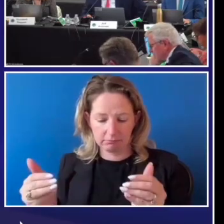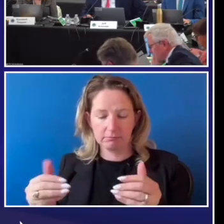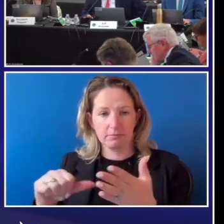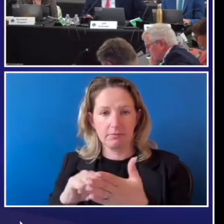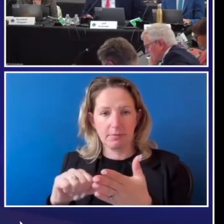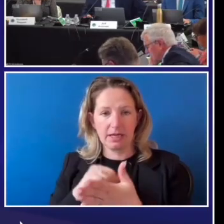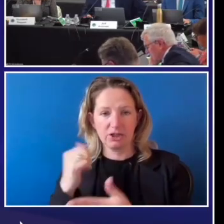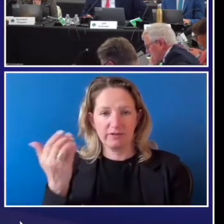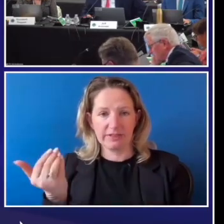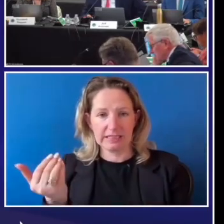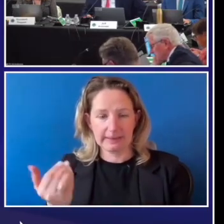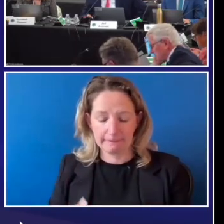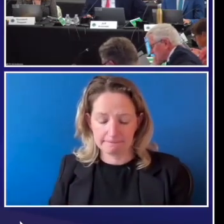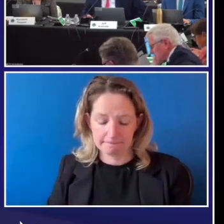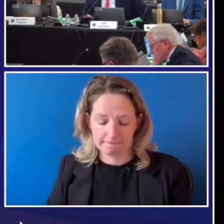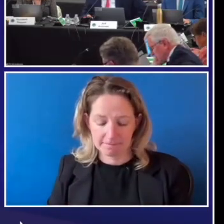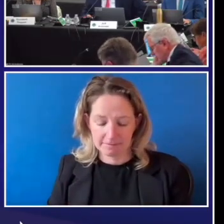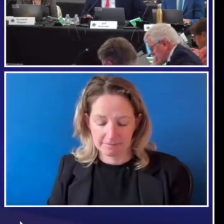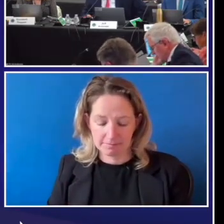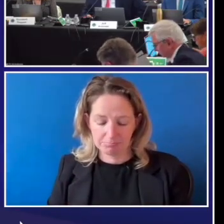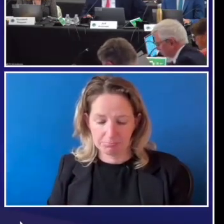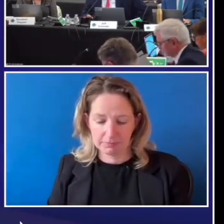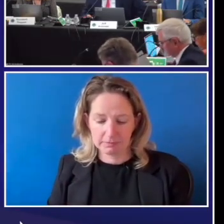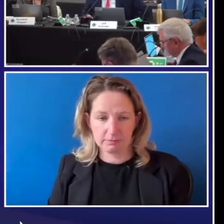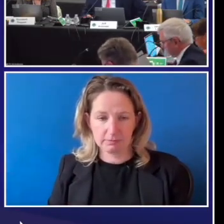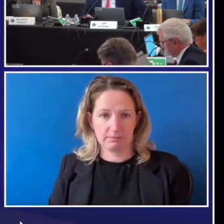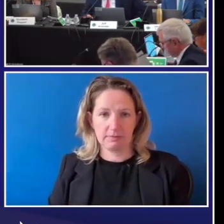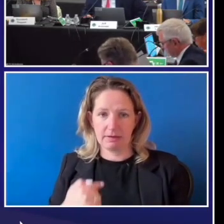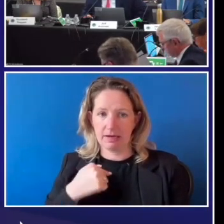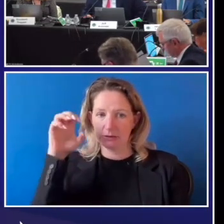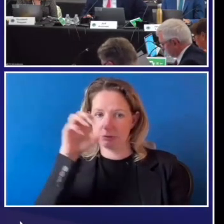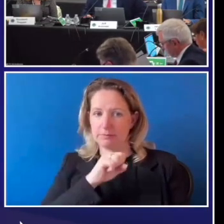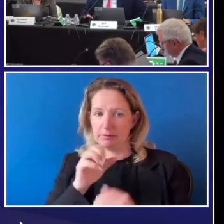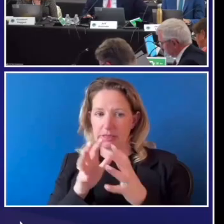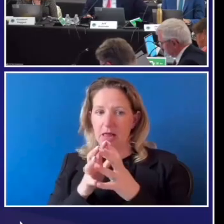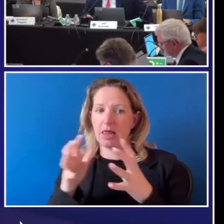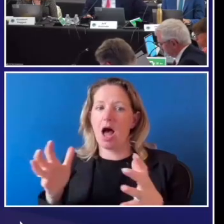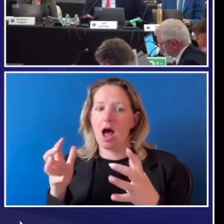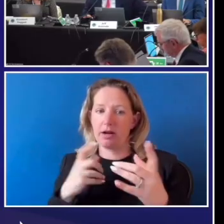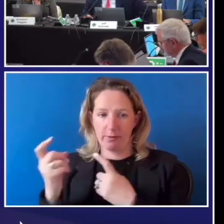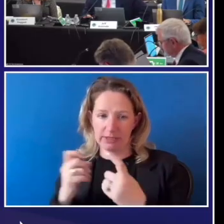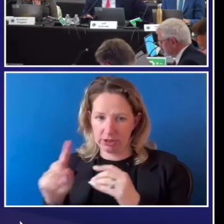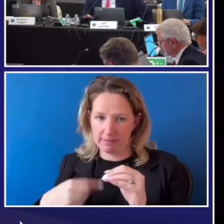which I assume there are going to be a lot of questions on, um, and that